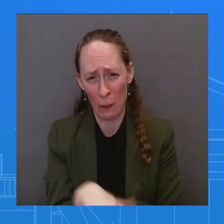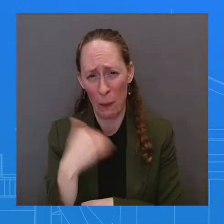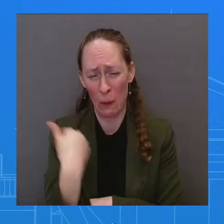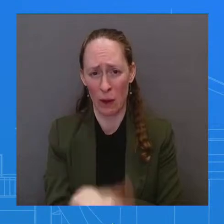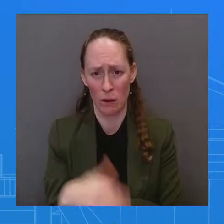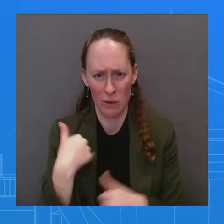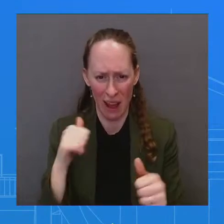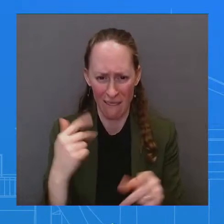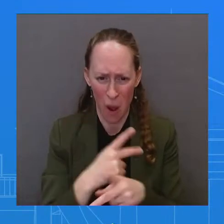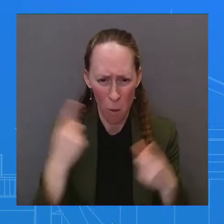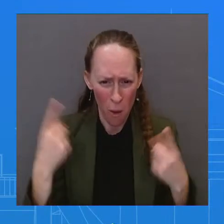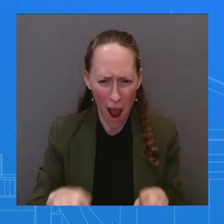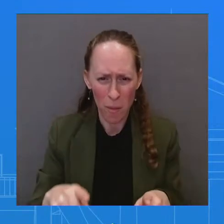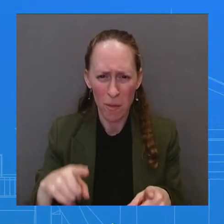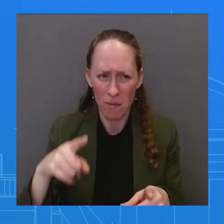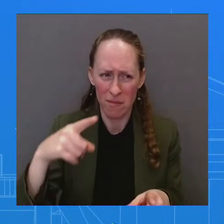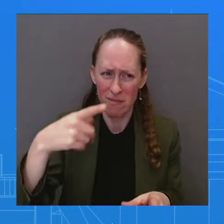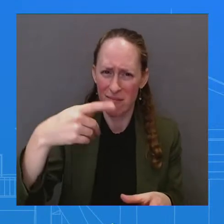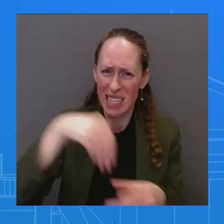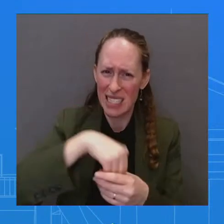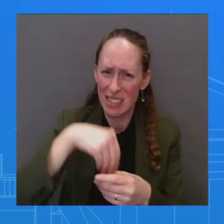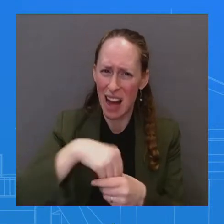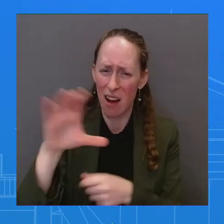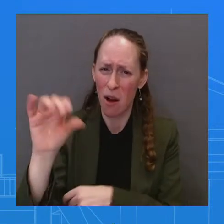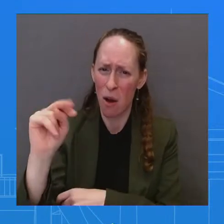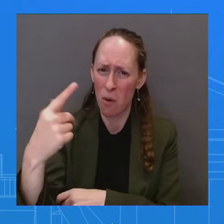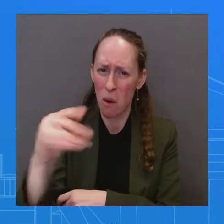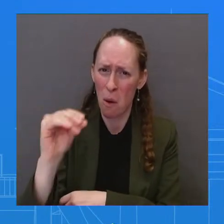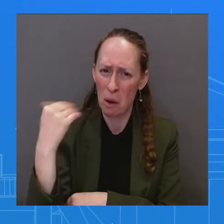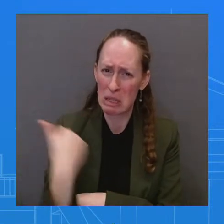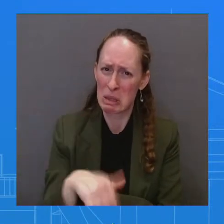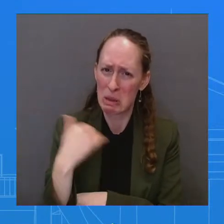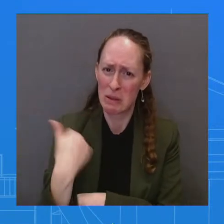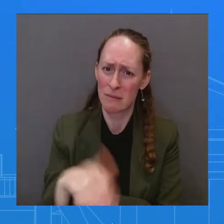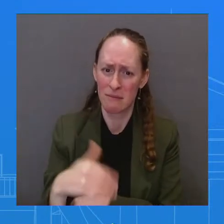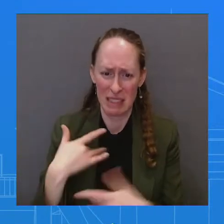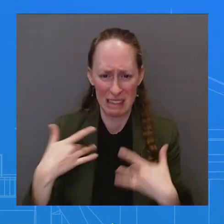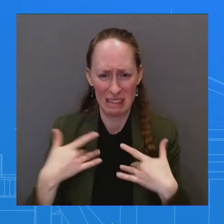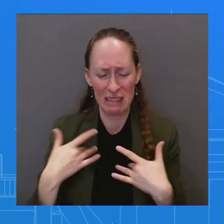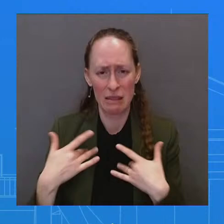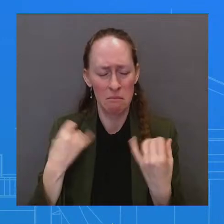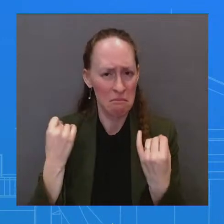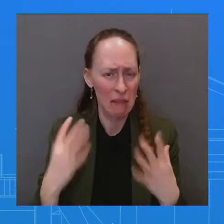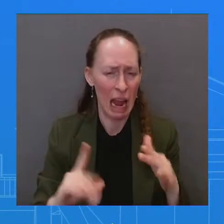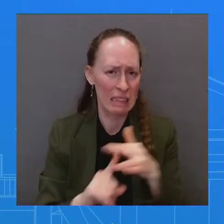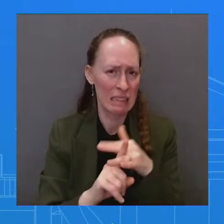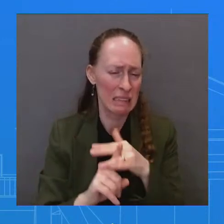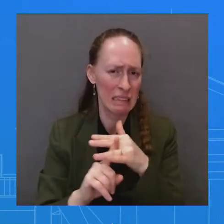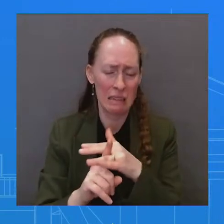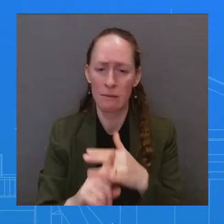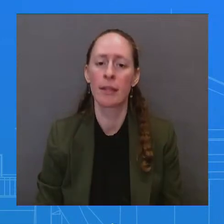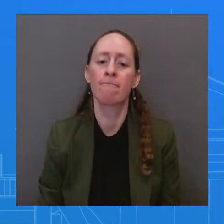Mr. Kirby: Yeah, no, I -- I understand. Let me -- let me take your question. The Press: Thank you. The Press: Can I follow up? Ms. Jean-Pierre: Go ahead. The Press: Thank you.